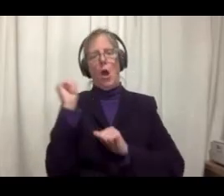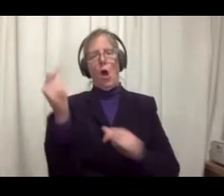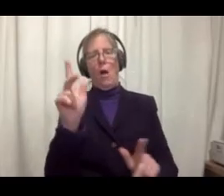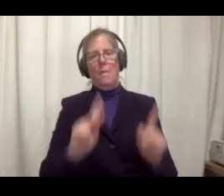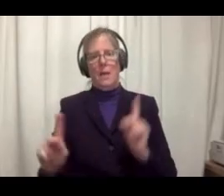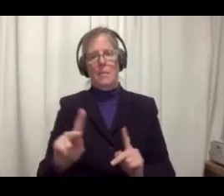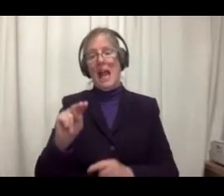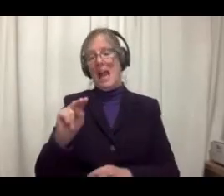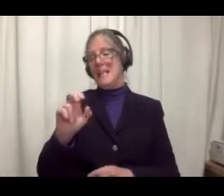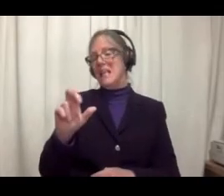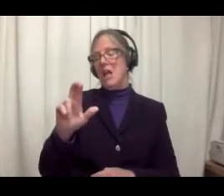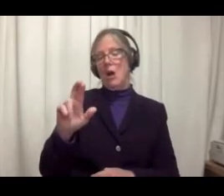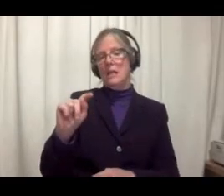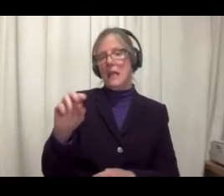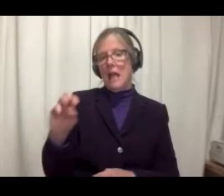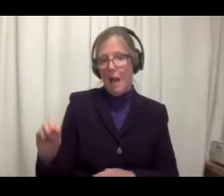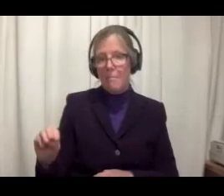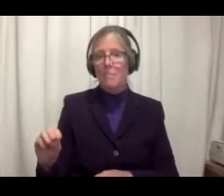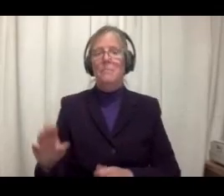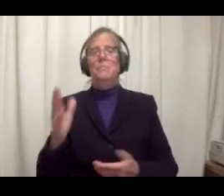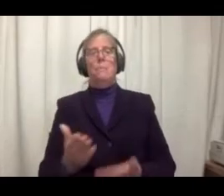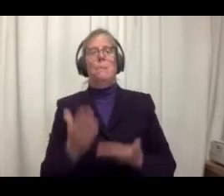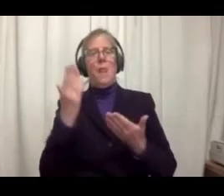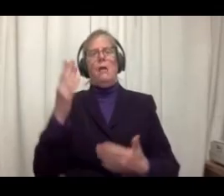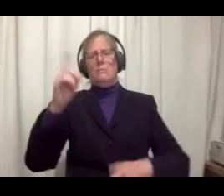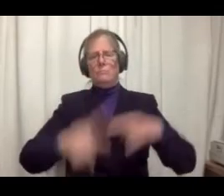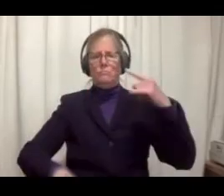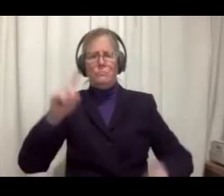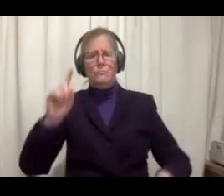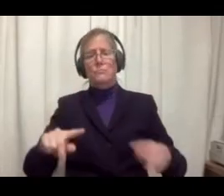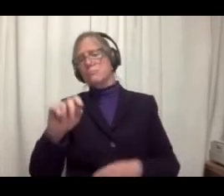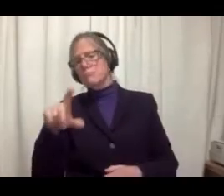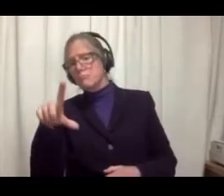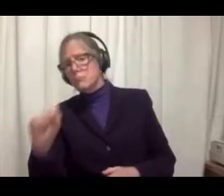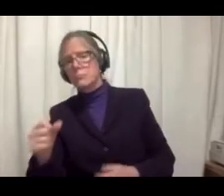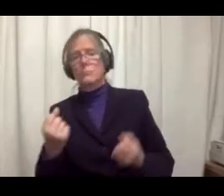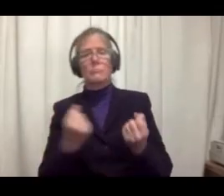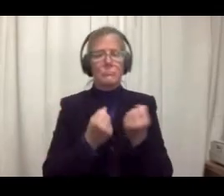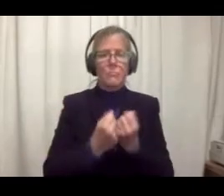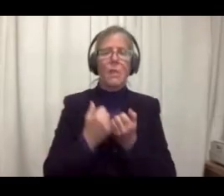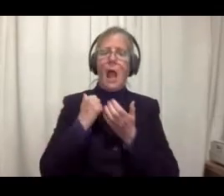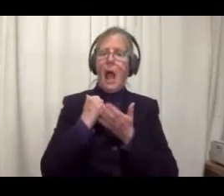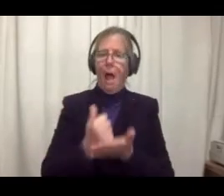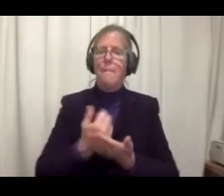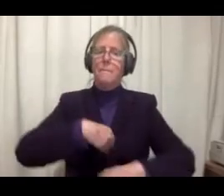The Accessibility Resources section of the NCRTM website includes quick remediation